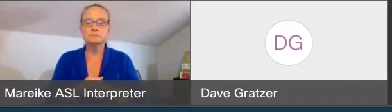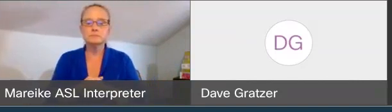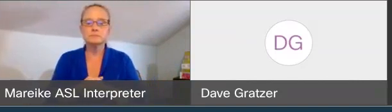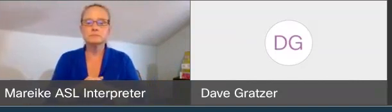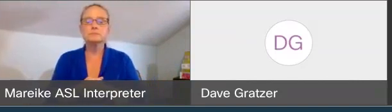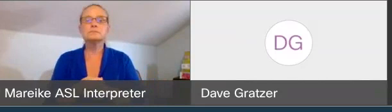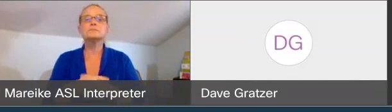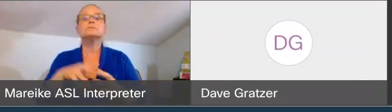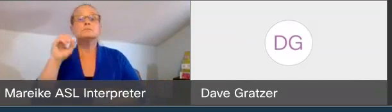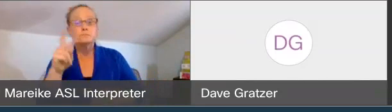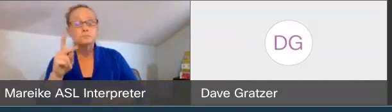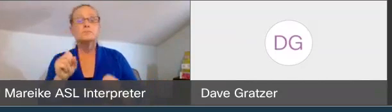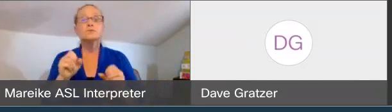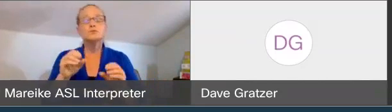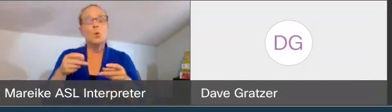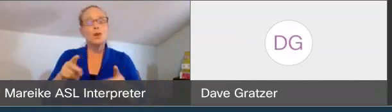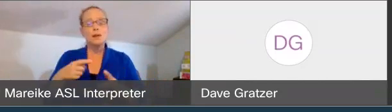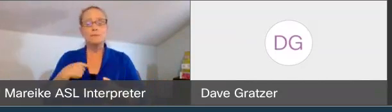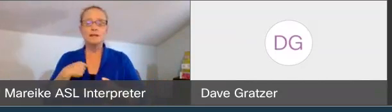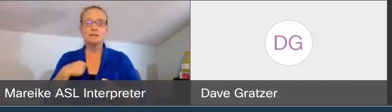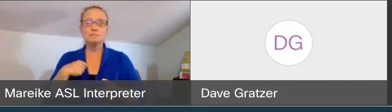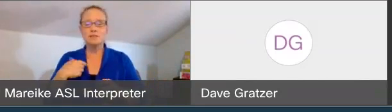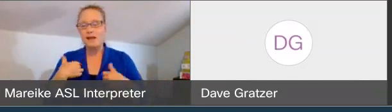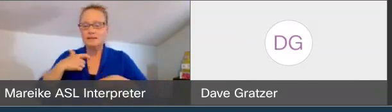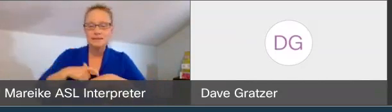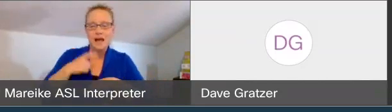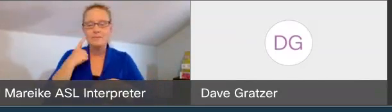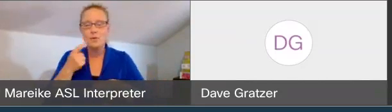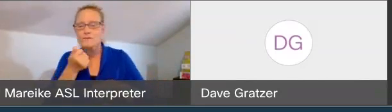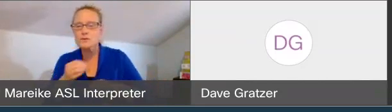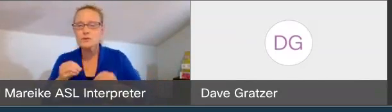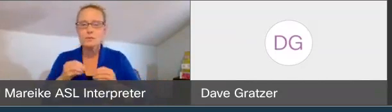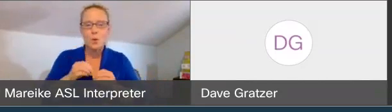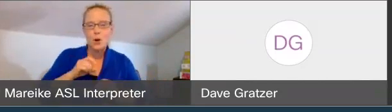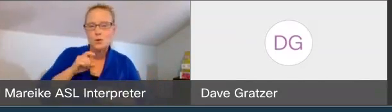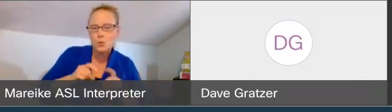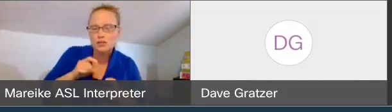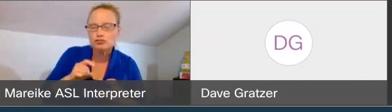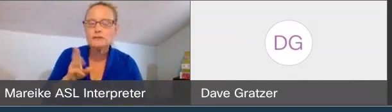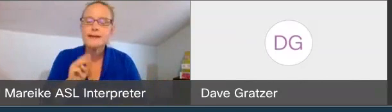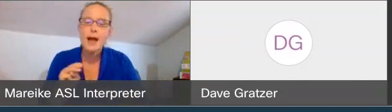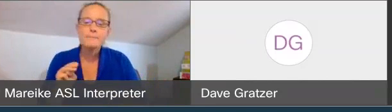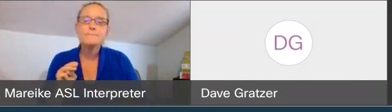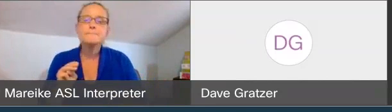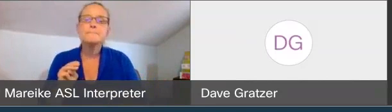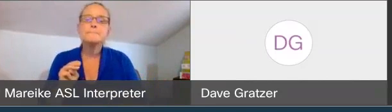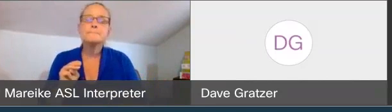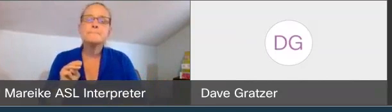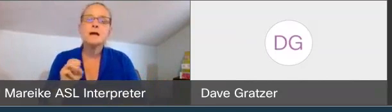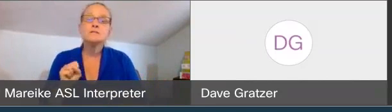[Michele] Okay, so let me, we've just got time for just a couple more questions. So this always comes